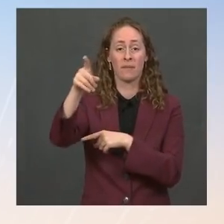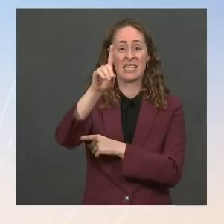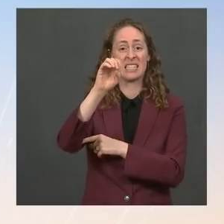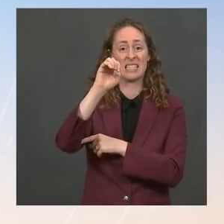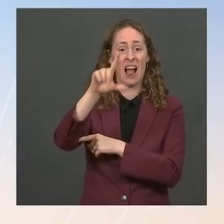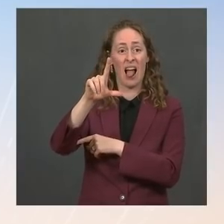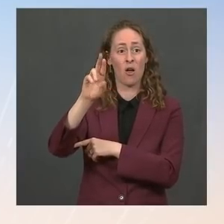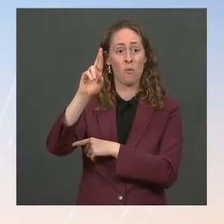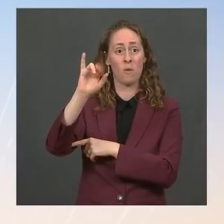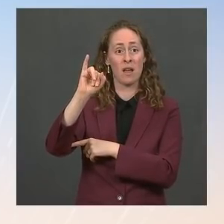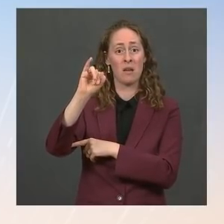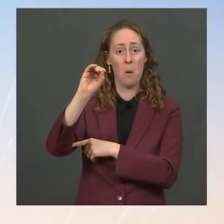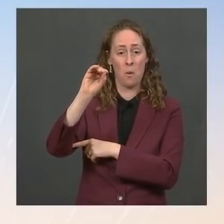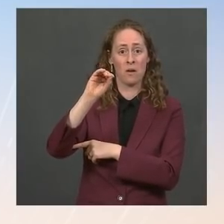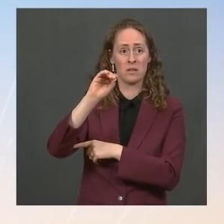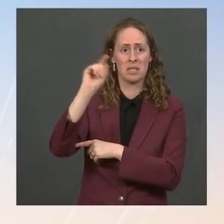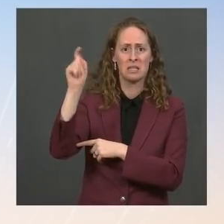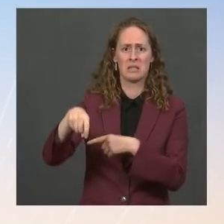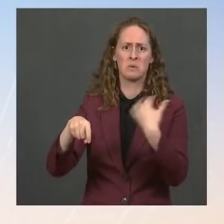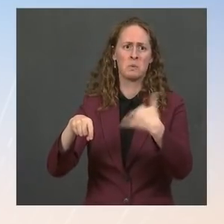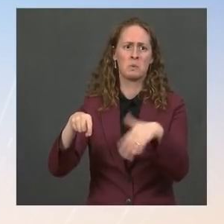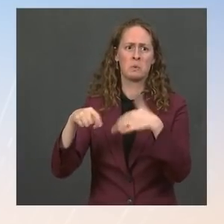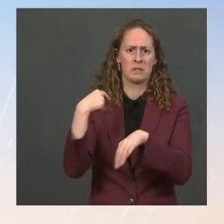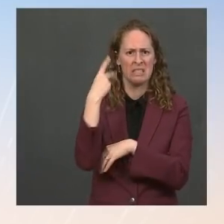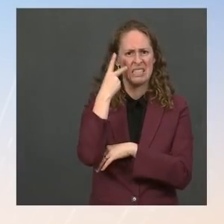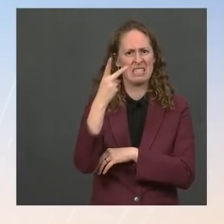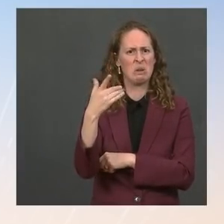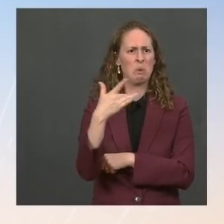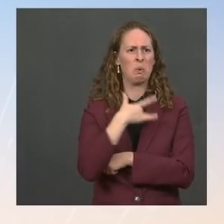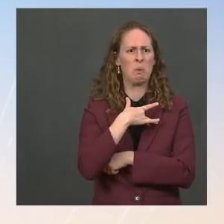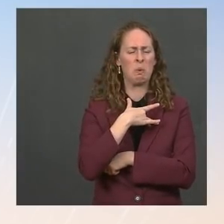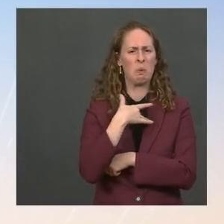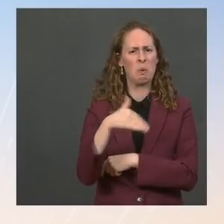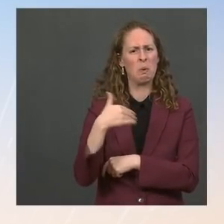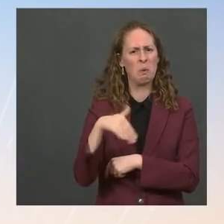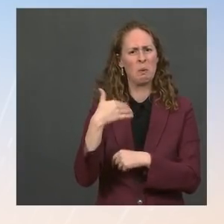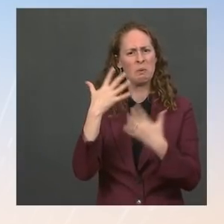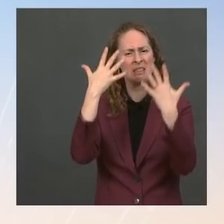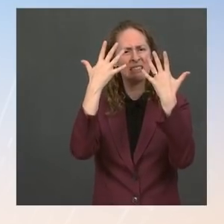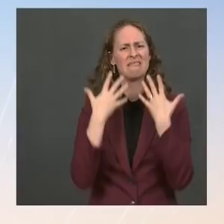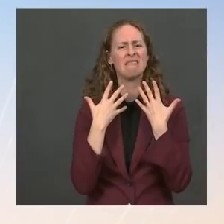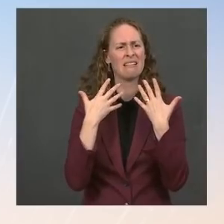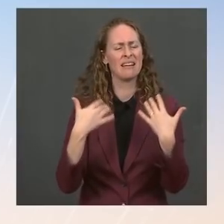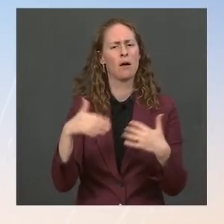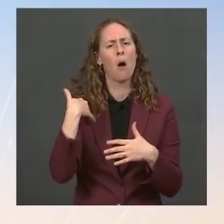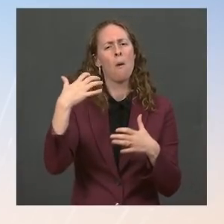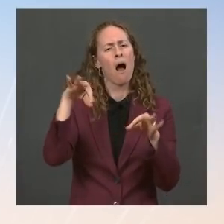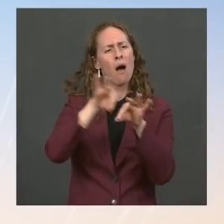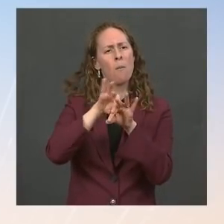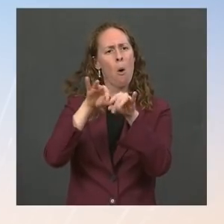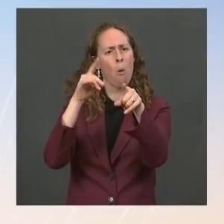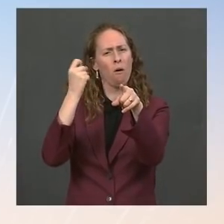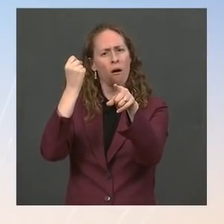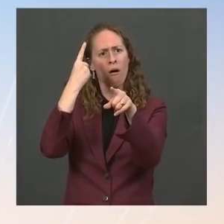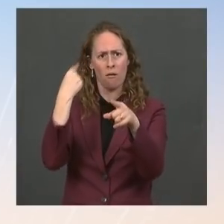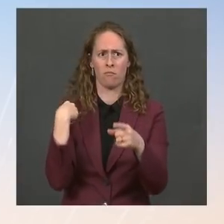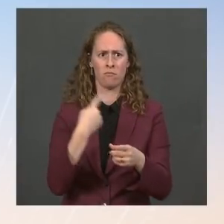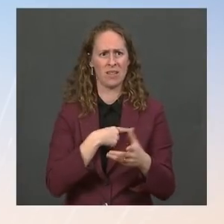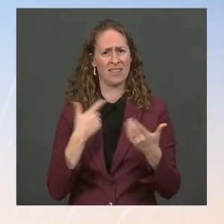It's devastating to watch this footage. I think it's important though for people to also know that what we're trying to do is also protect people.